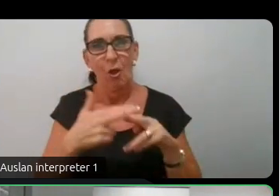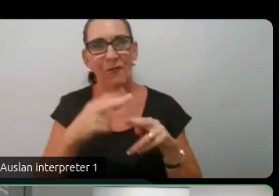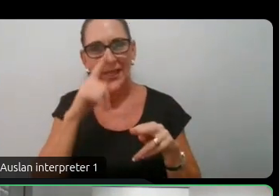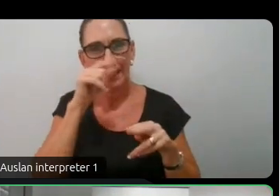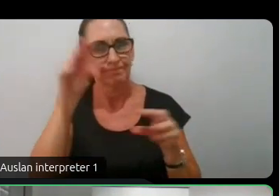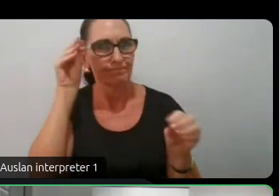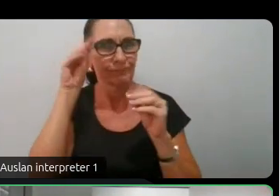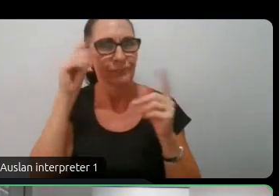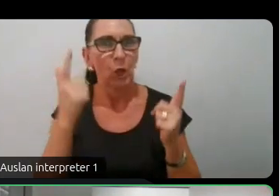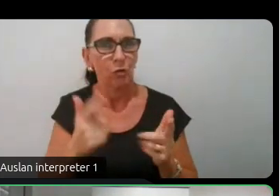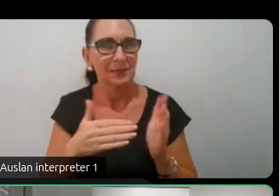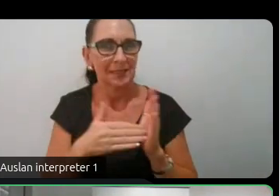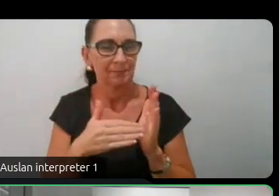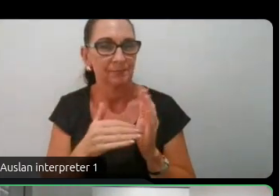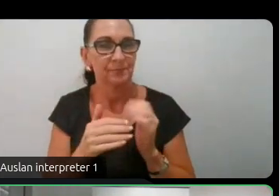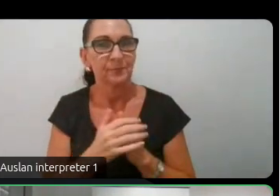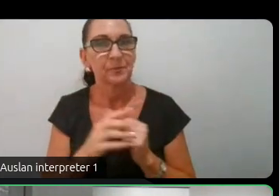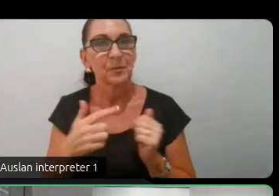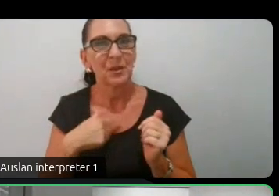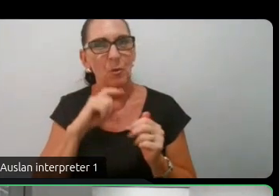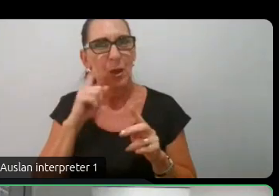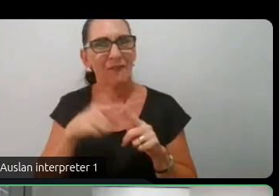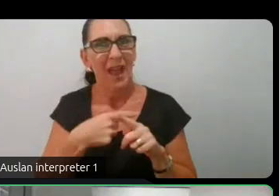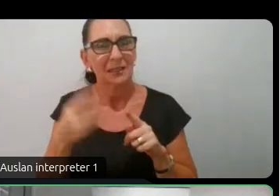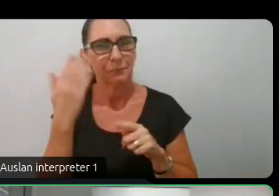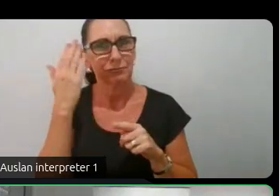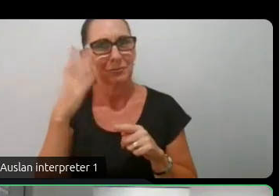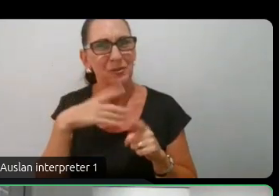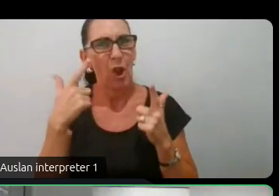so I'll be running through this a little quickly because there is a lot of content to go over. Um,